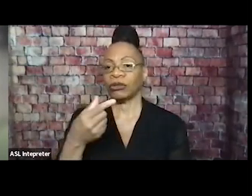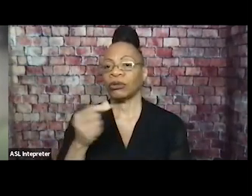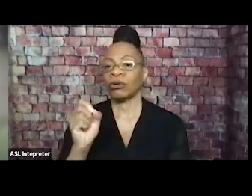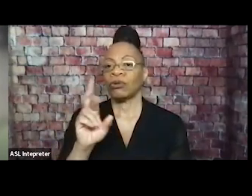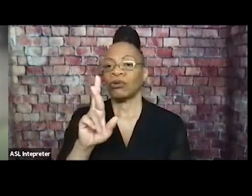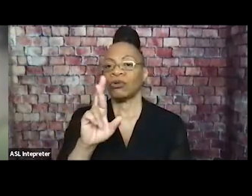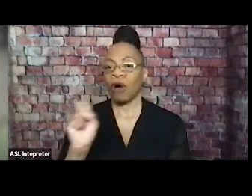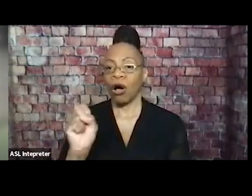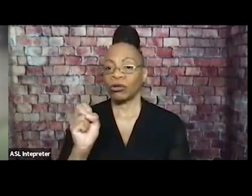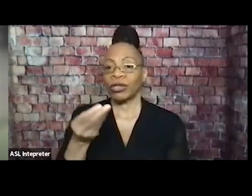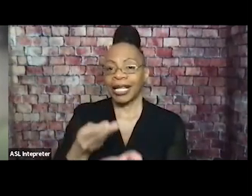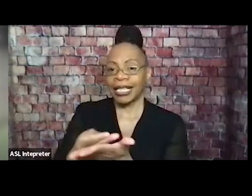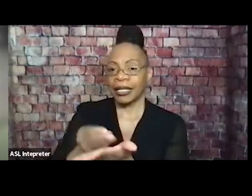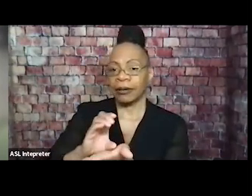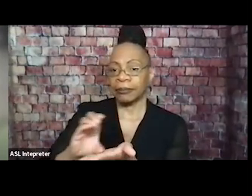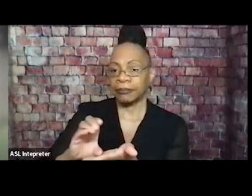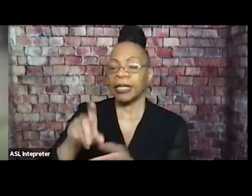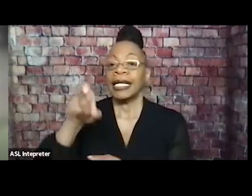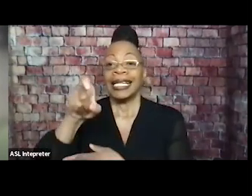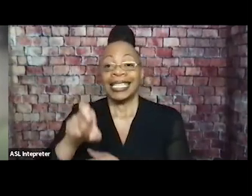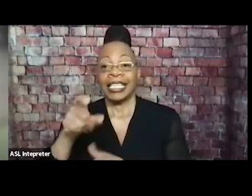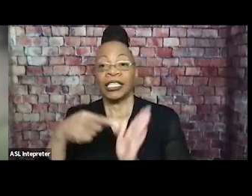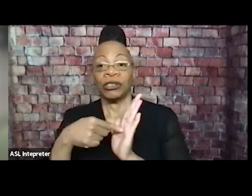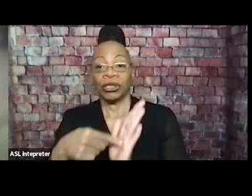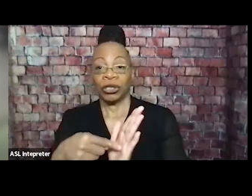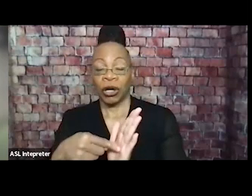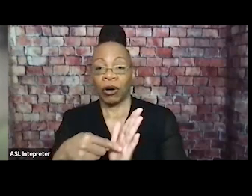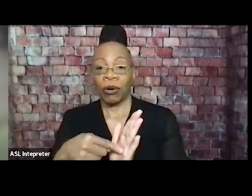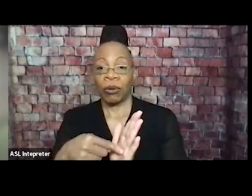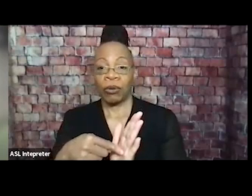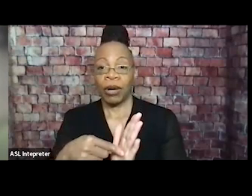We need to show that the symptoms that they're experiencing